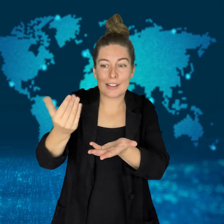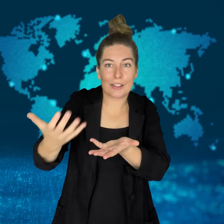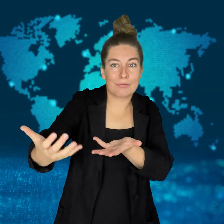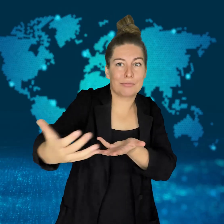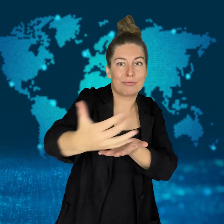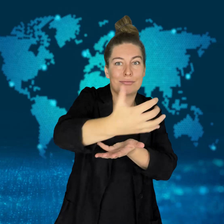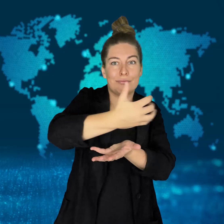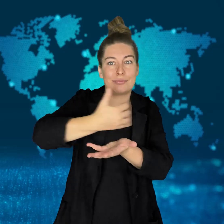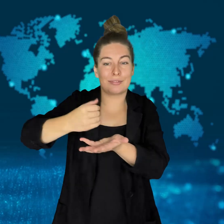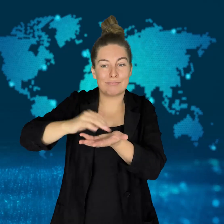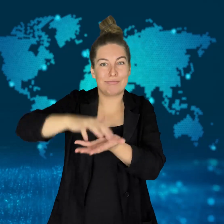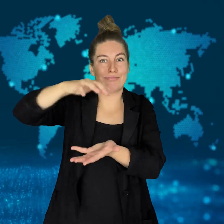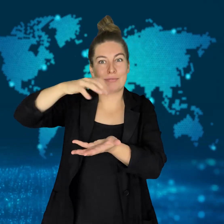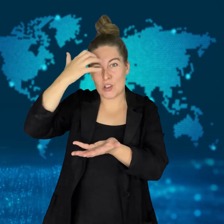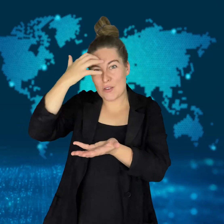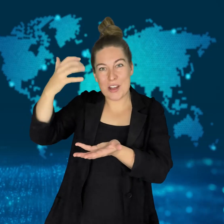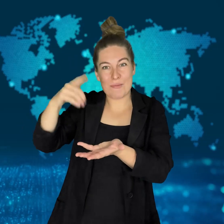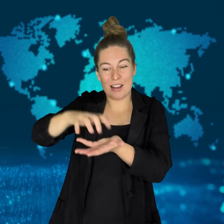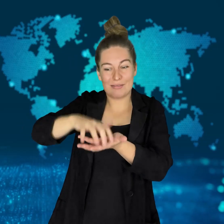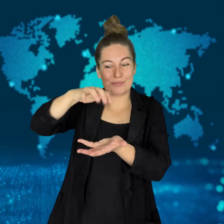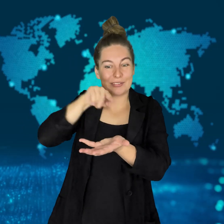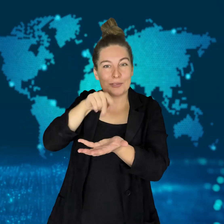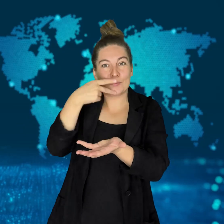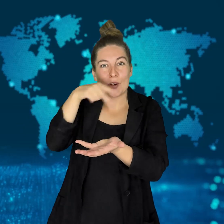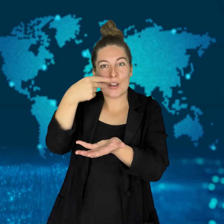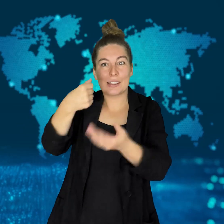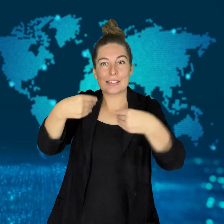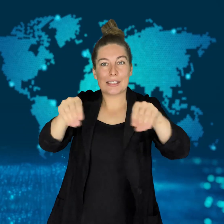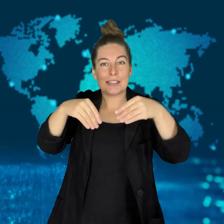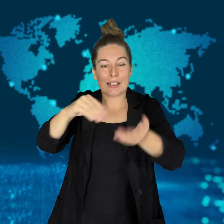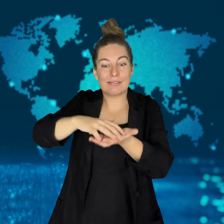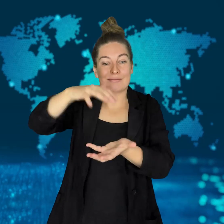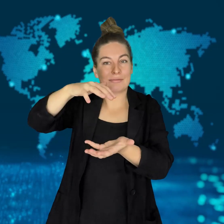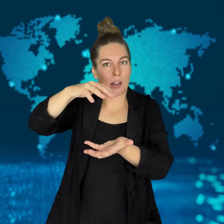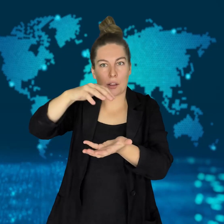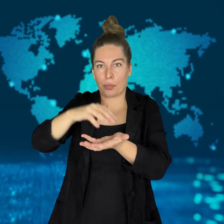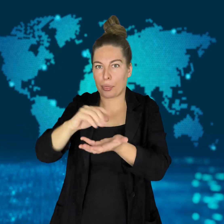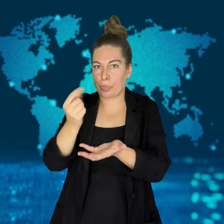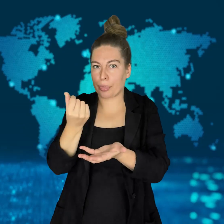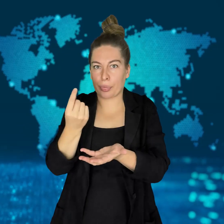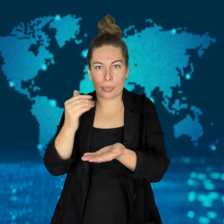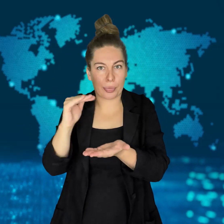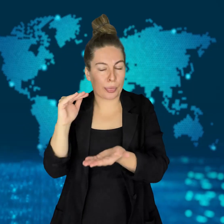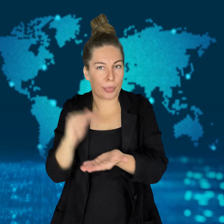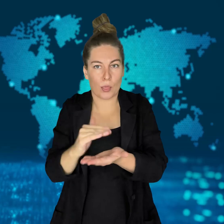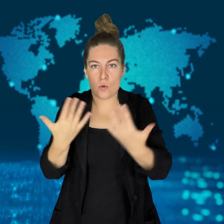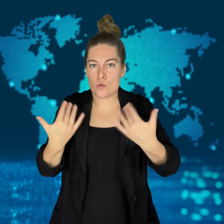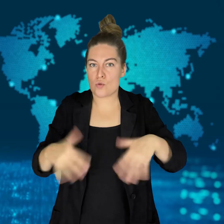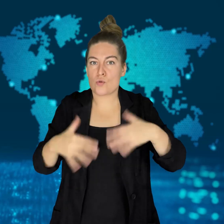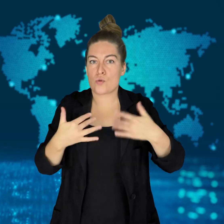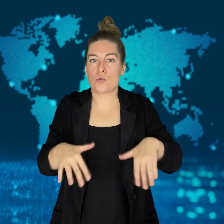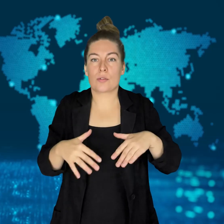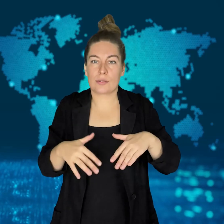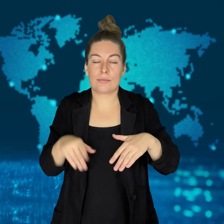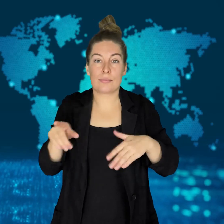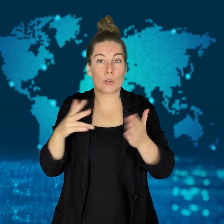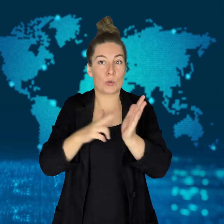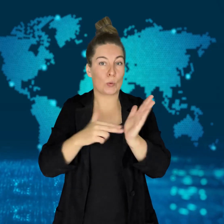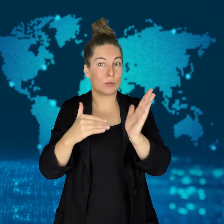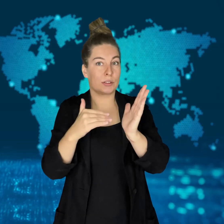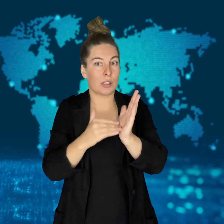reduced the government's revenue.